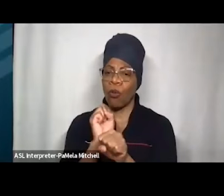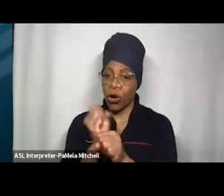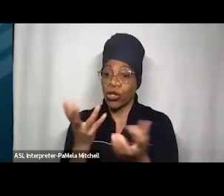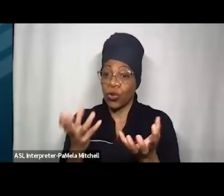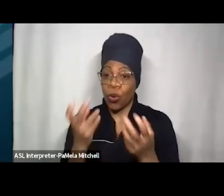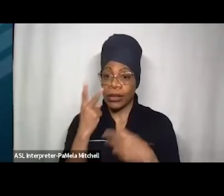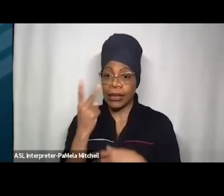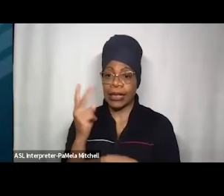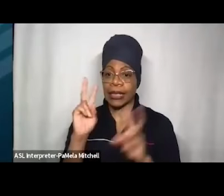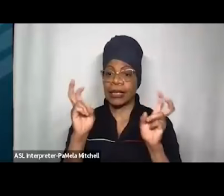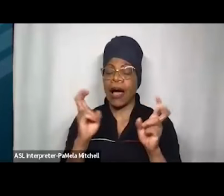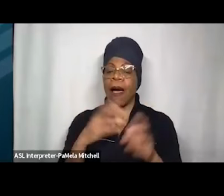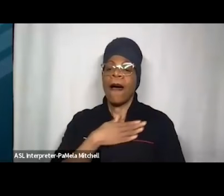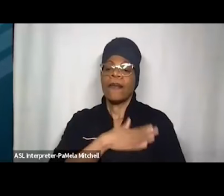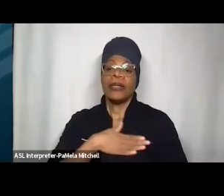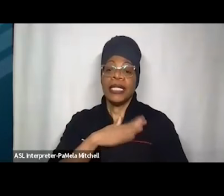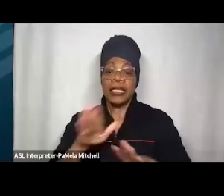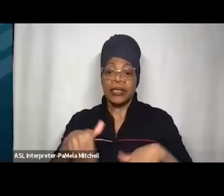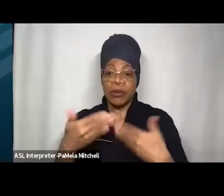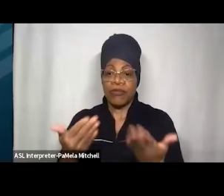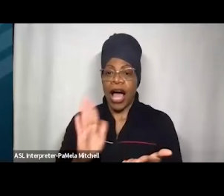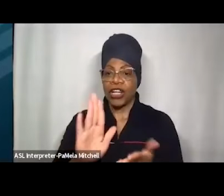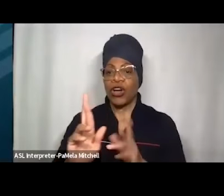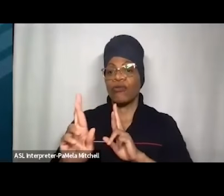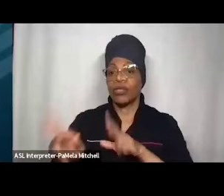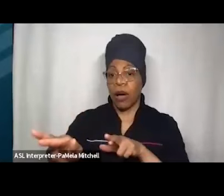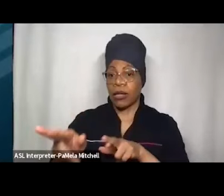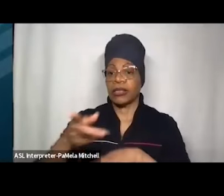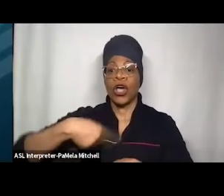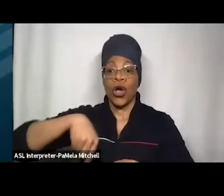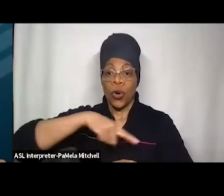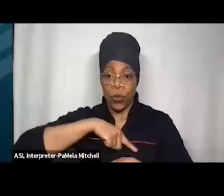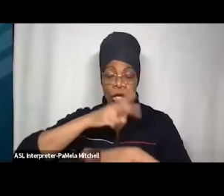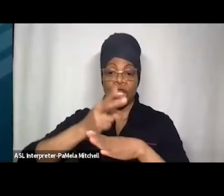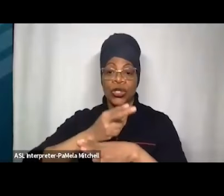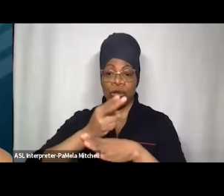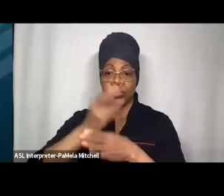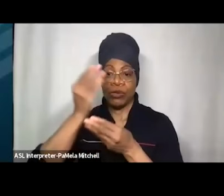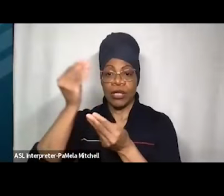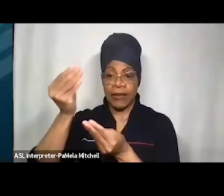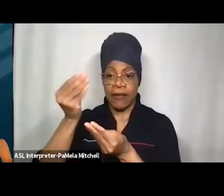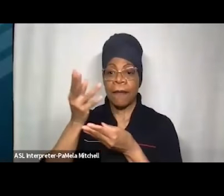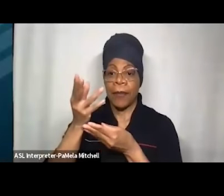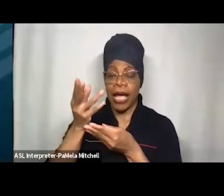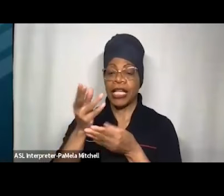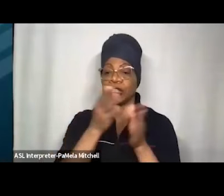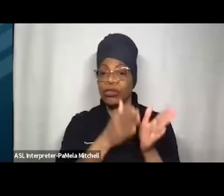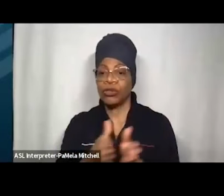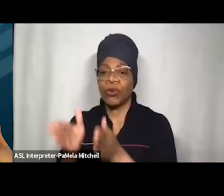please provide your responses. We do use this information to plan future webinars and events and resources.